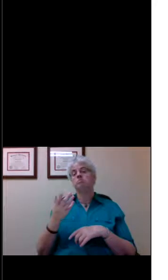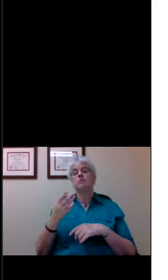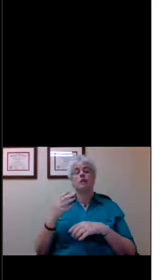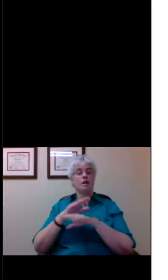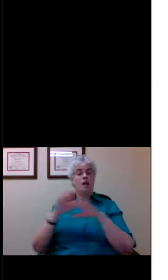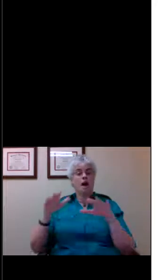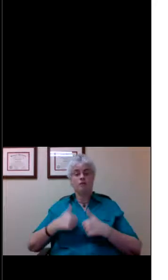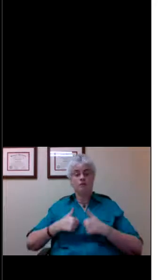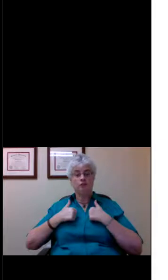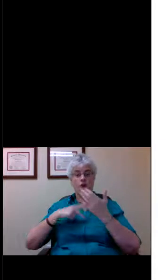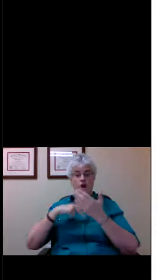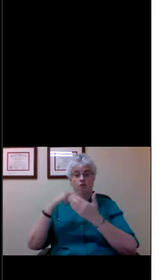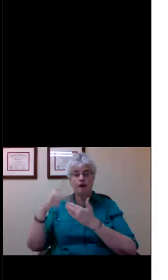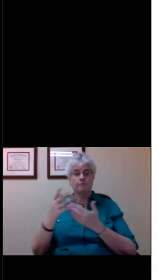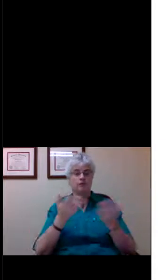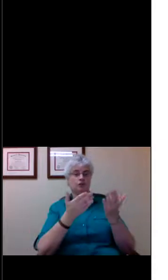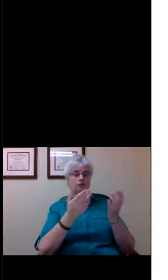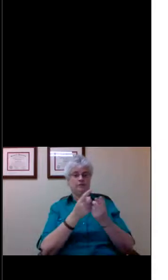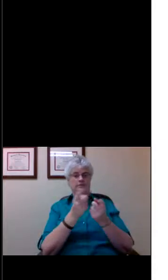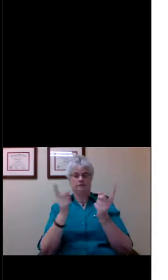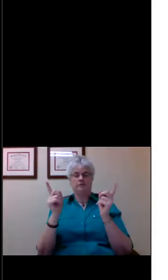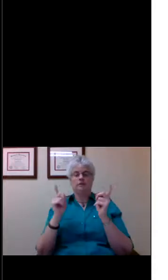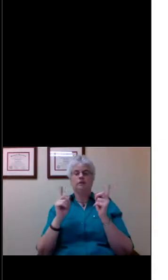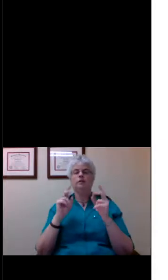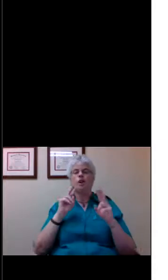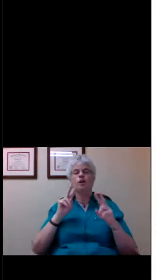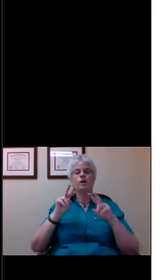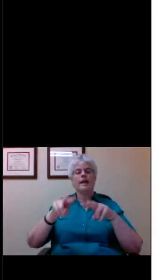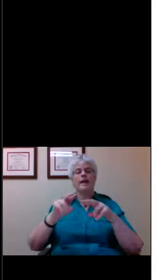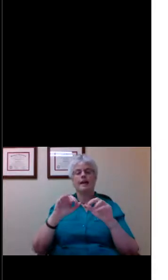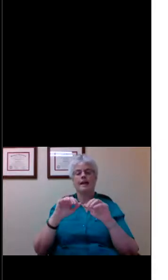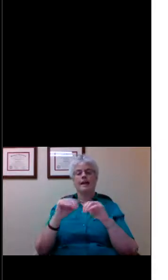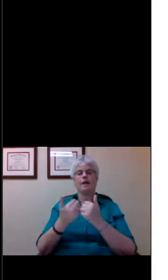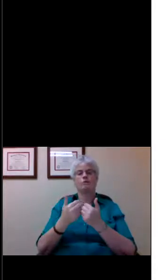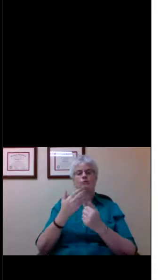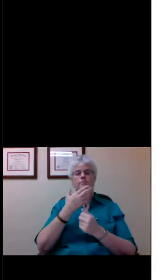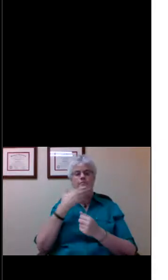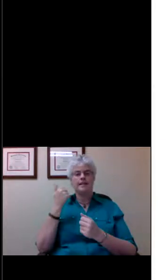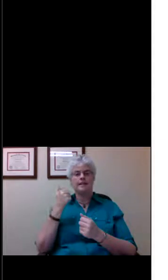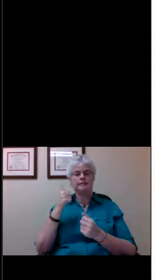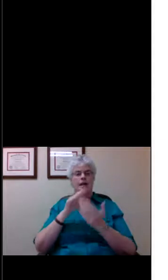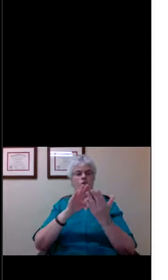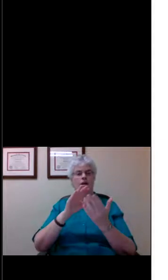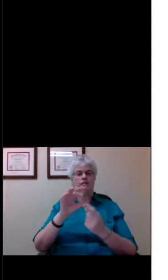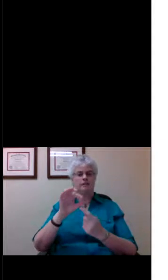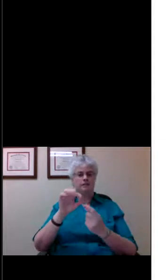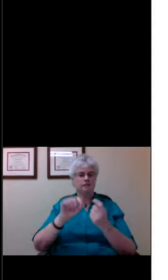shelters, non-residential programs, other service providers, and looked at how to